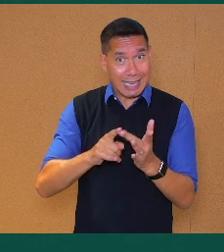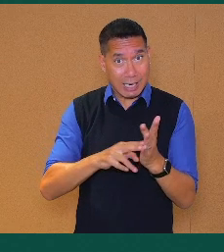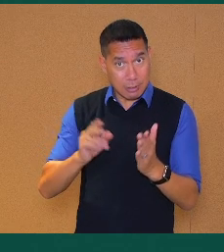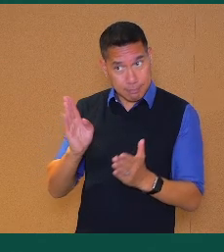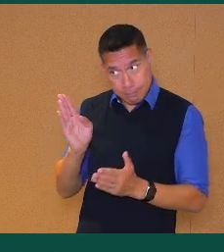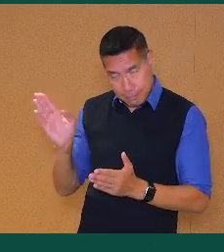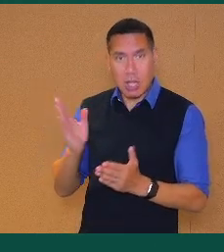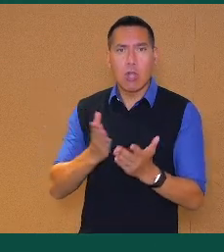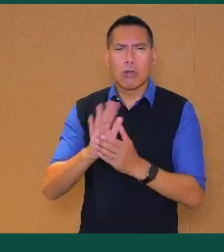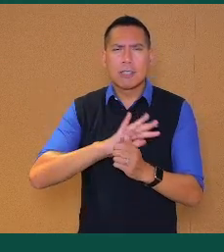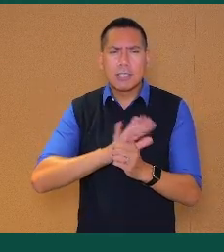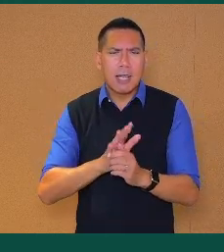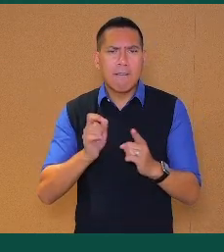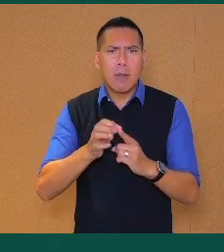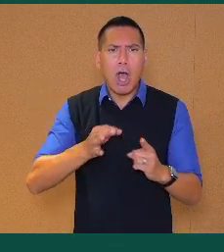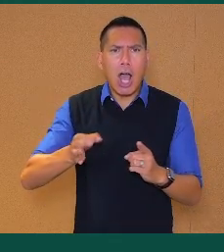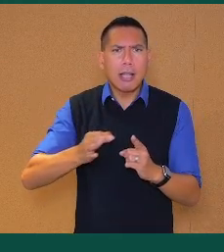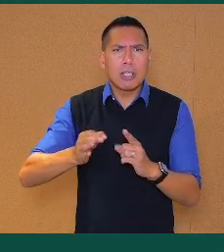by hardship, loneliness and social isolation during COVID-